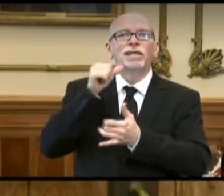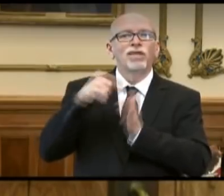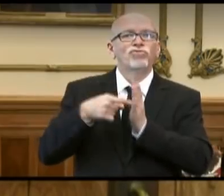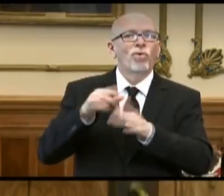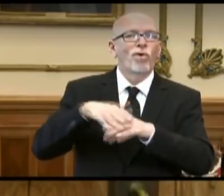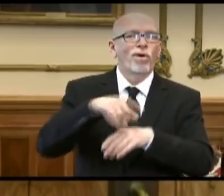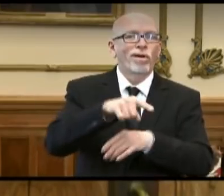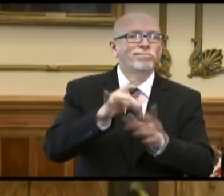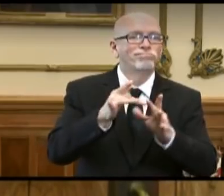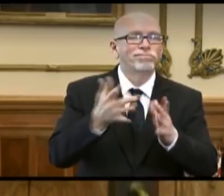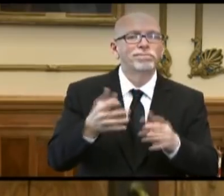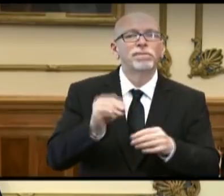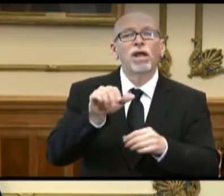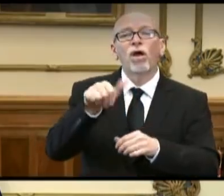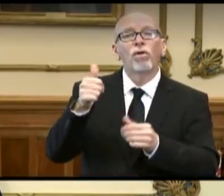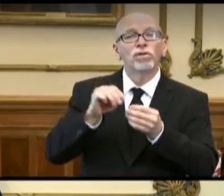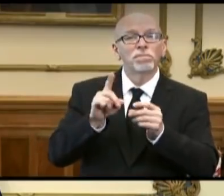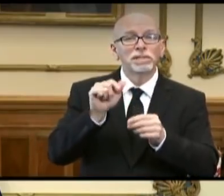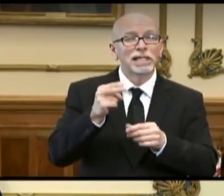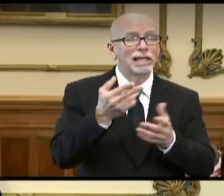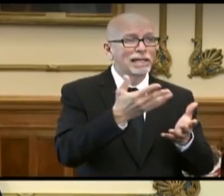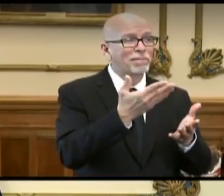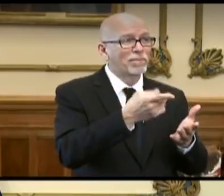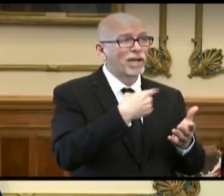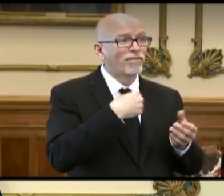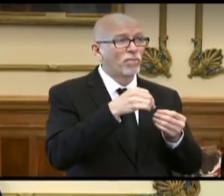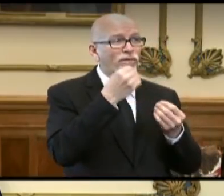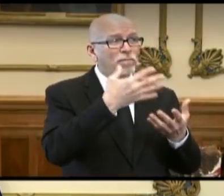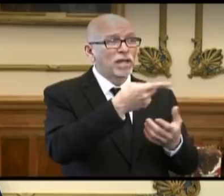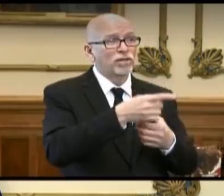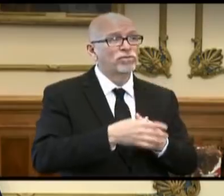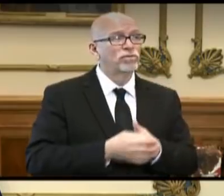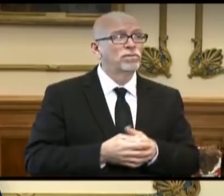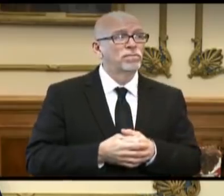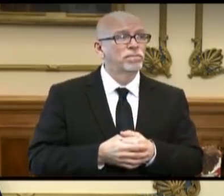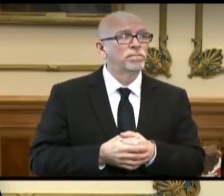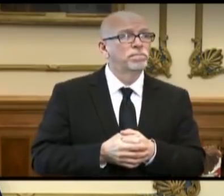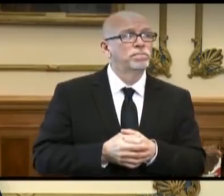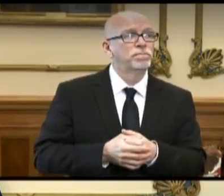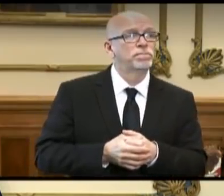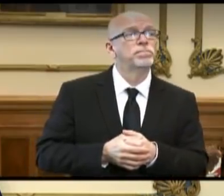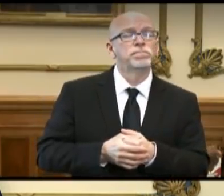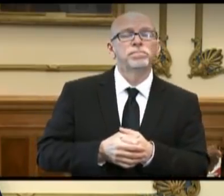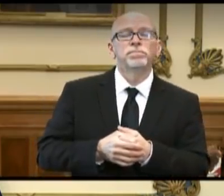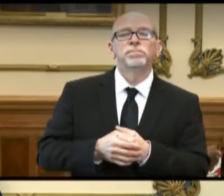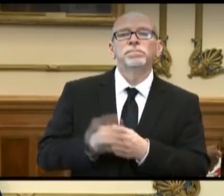THEY ARE UP TO DATE AS OF RIGHT BEFORE WE CAME OVER HERE TODAY. OUR DEATHS TODAY WILL NOT BE REFLECTED IN ALL OF THOSE.